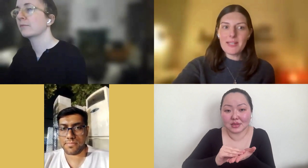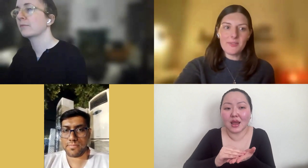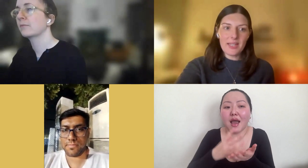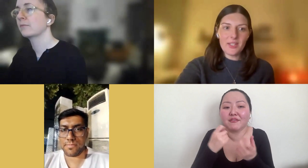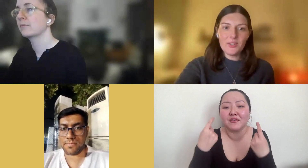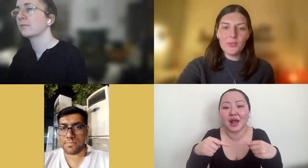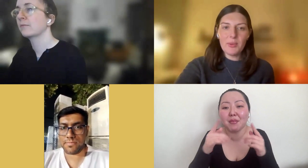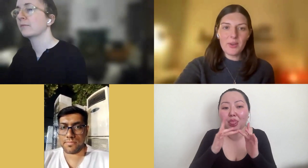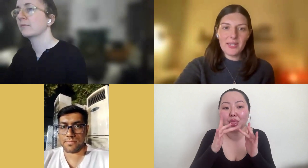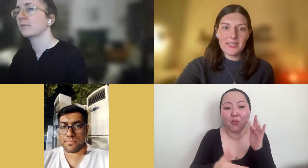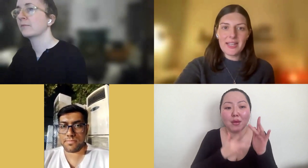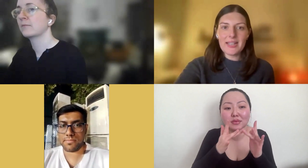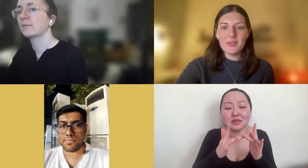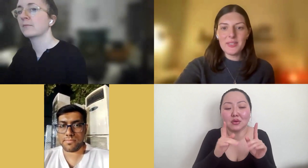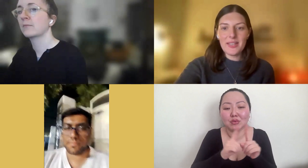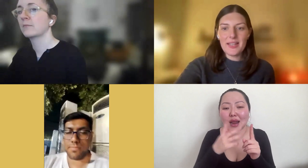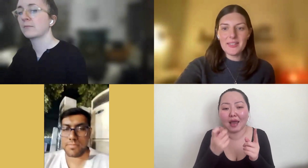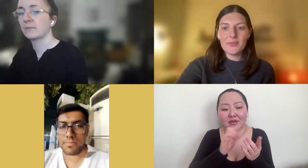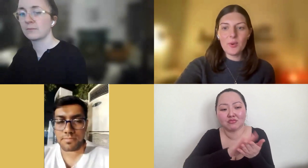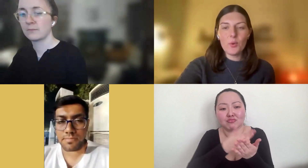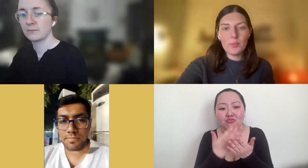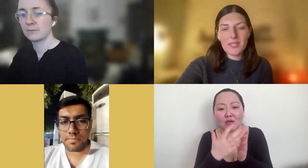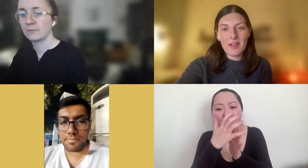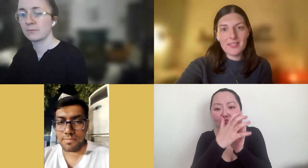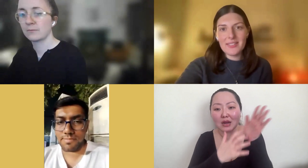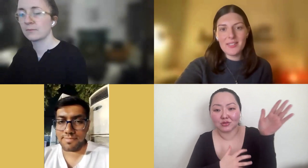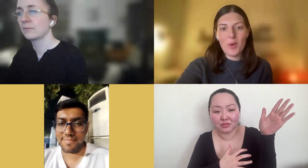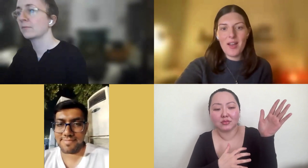to say a massive thank you to my colleagues at Tilting the Lens for all your behind the